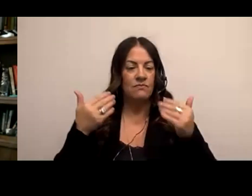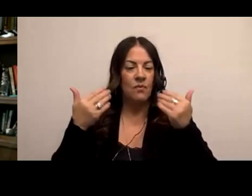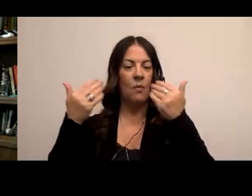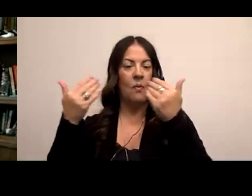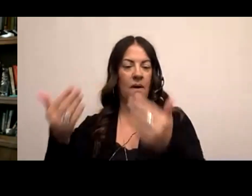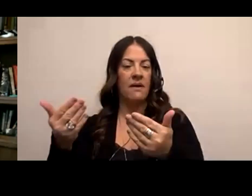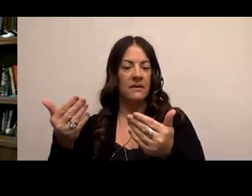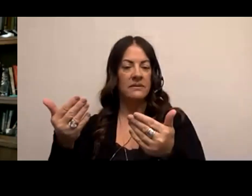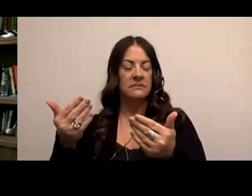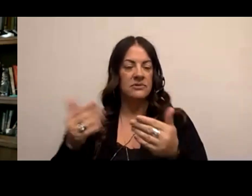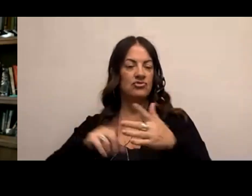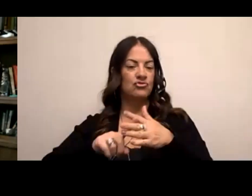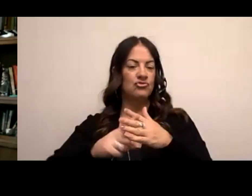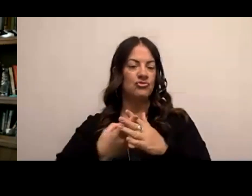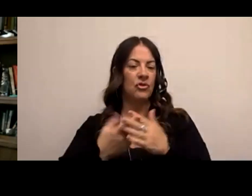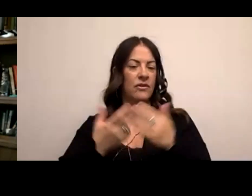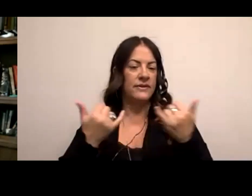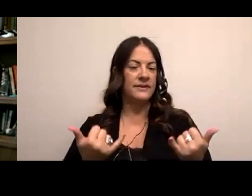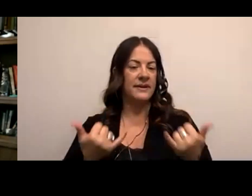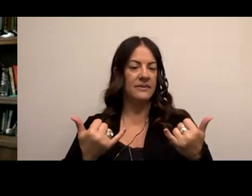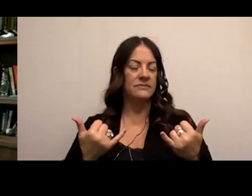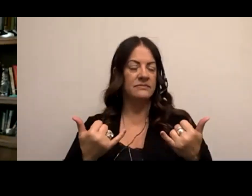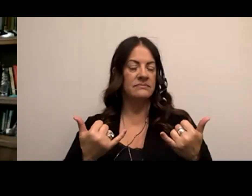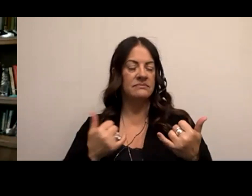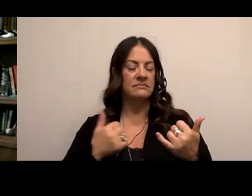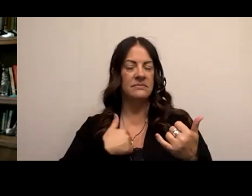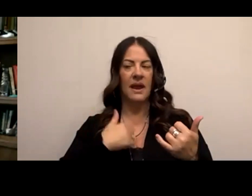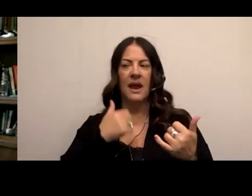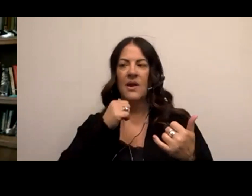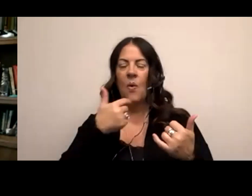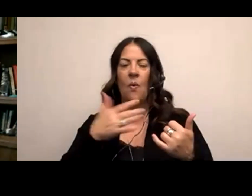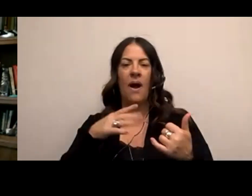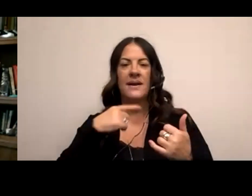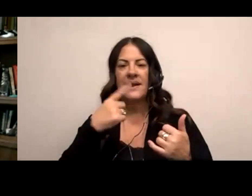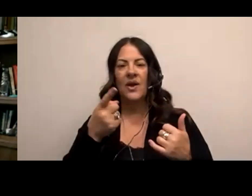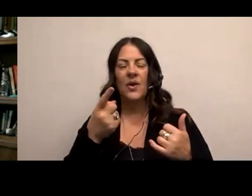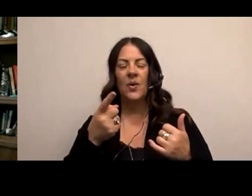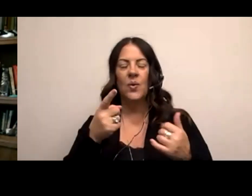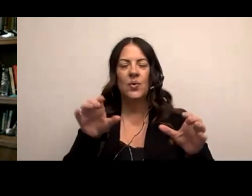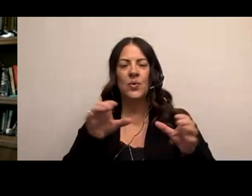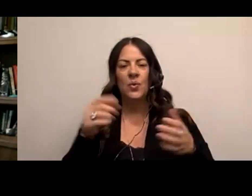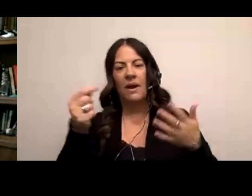I'M TRYING TO NOT GIVE MORE THAN ONE DIRECTION AT A TIME SO WE CAN RESPECT DEAF PEOPLE NEED